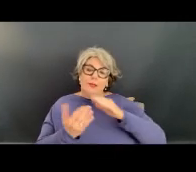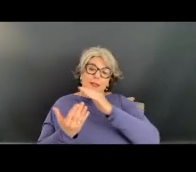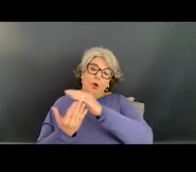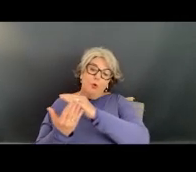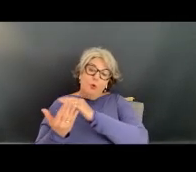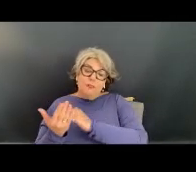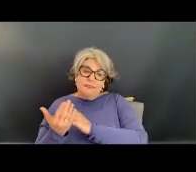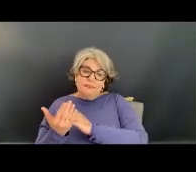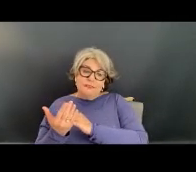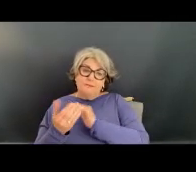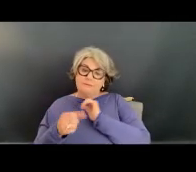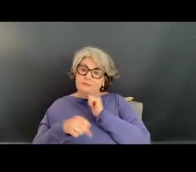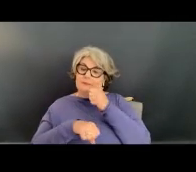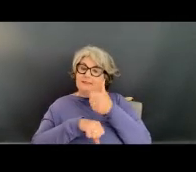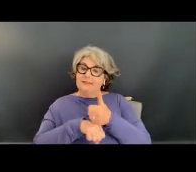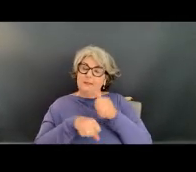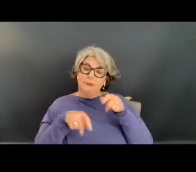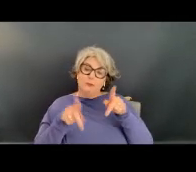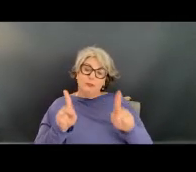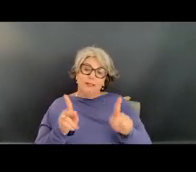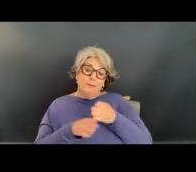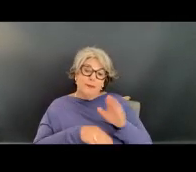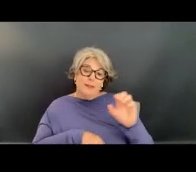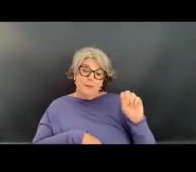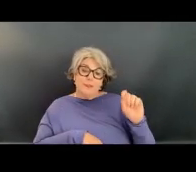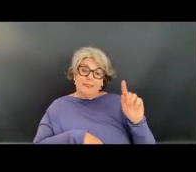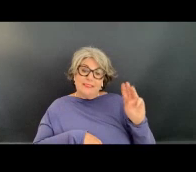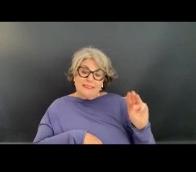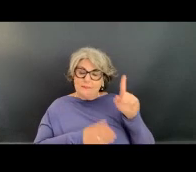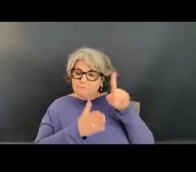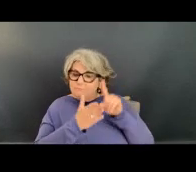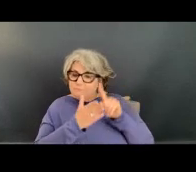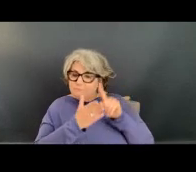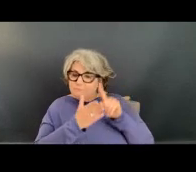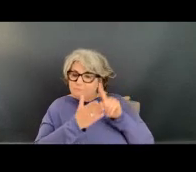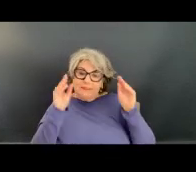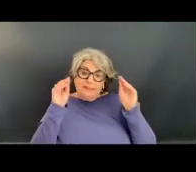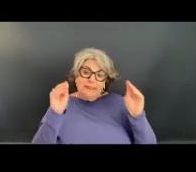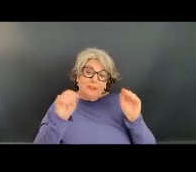that are designed to allow STEM majors to explore teaching as a possible career.